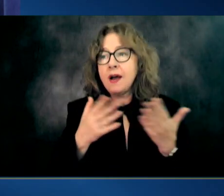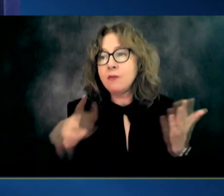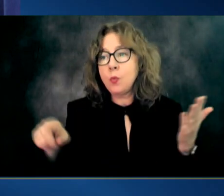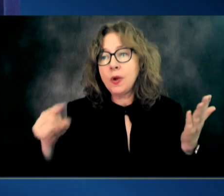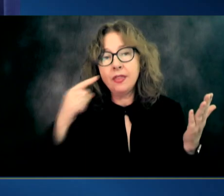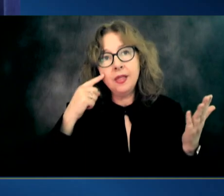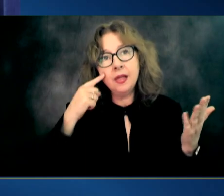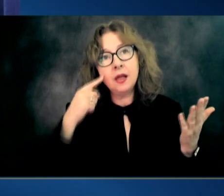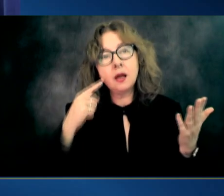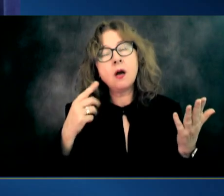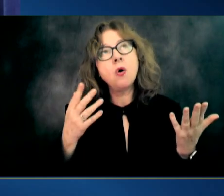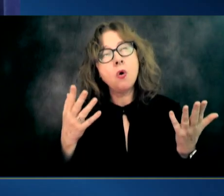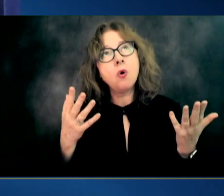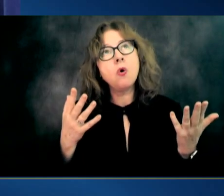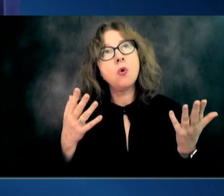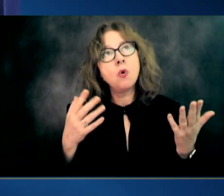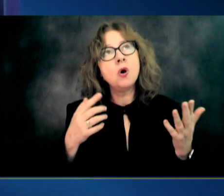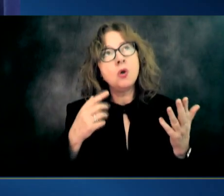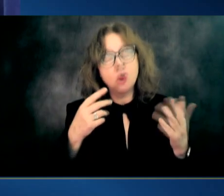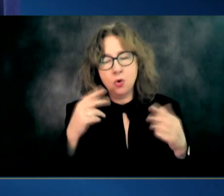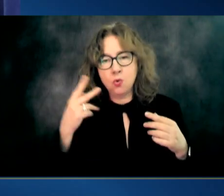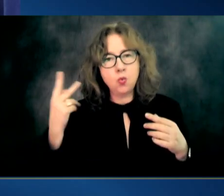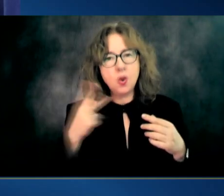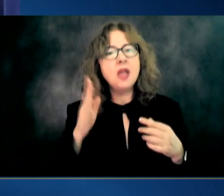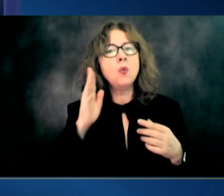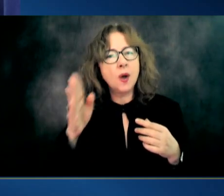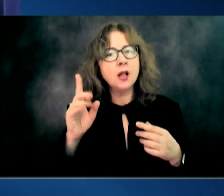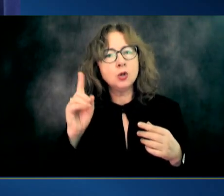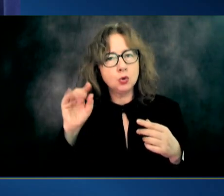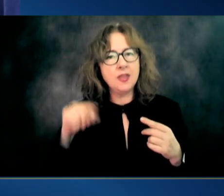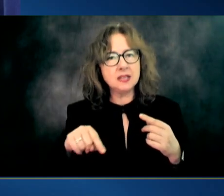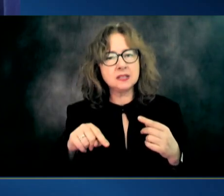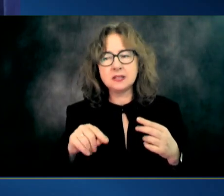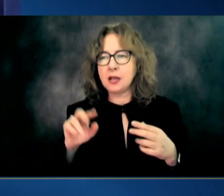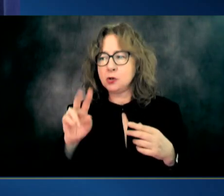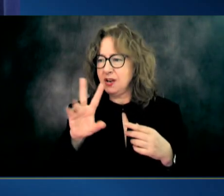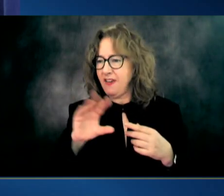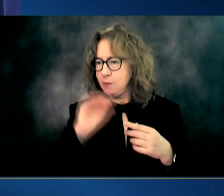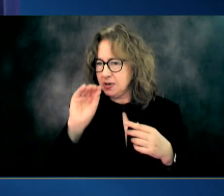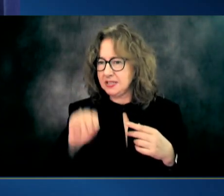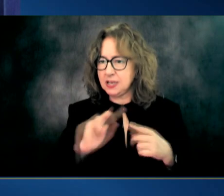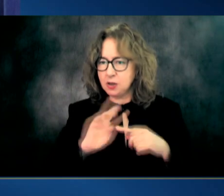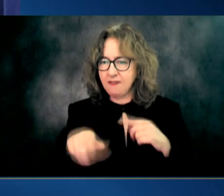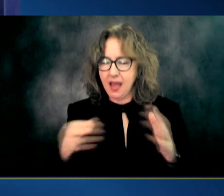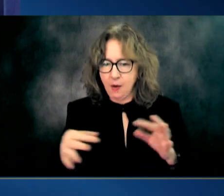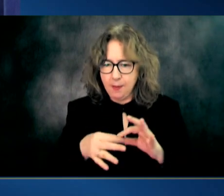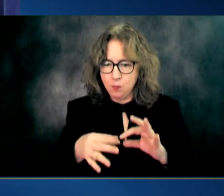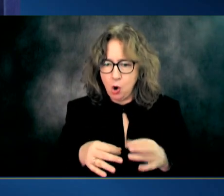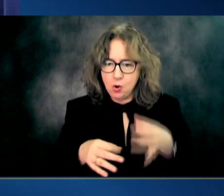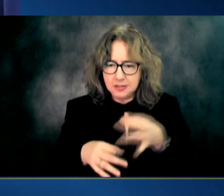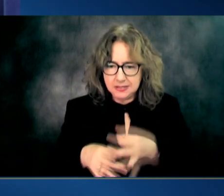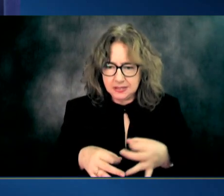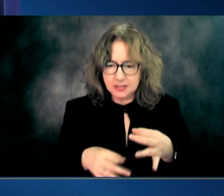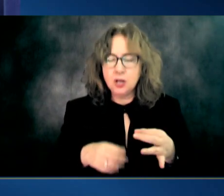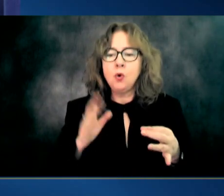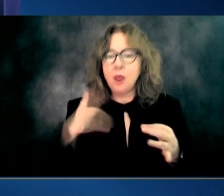"Oh, we're going to do this. And 25 percent of our embryos will be sickle cell free, 50 percent will